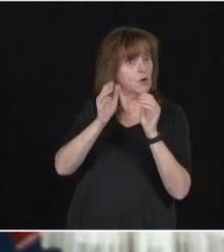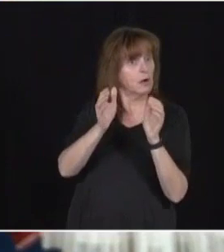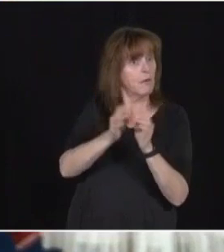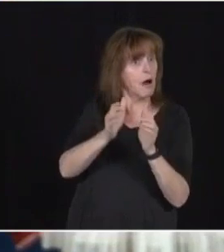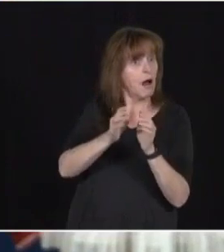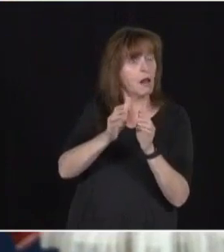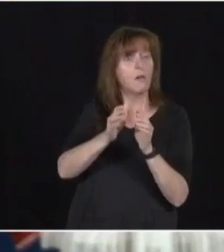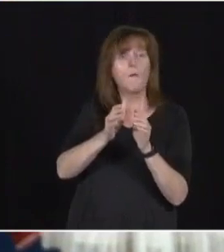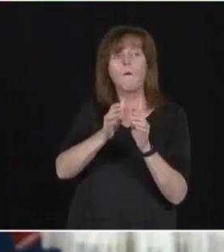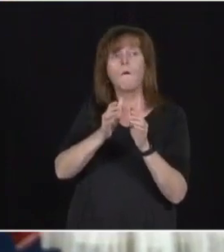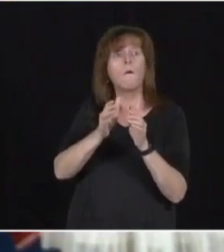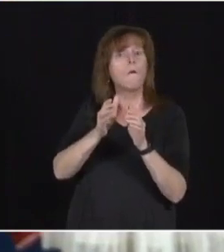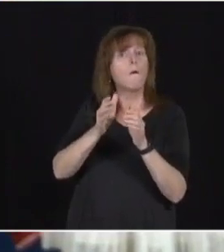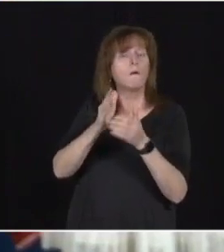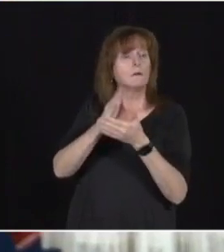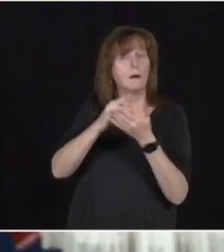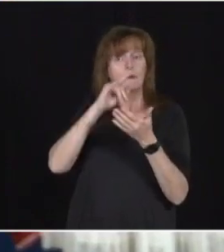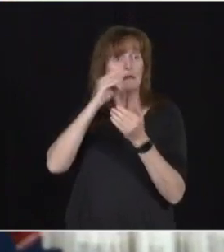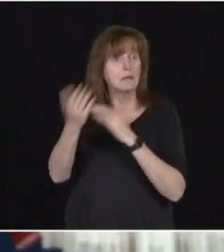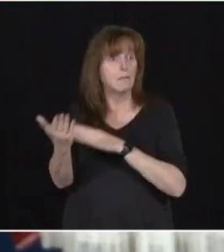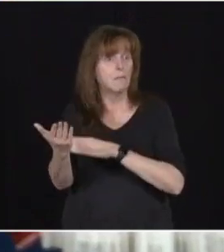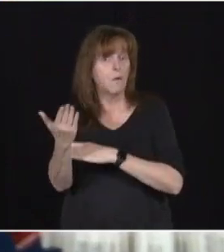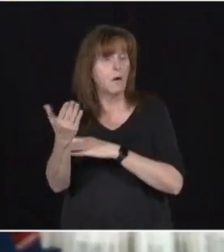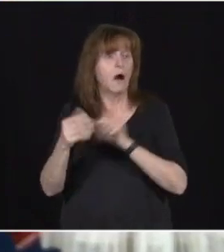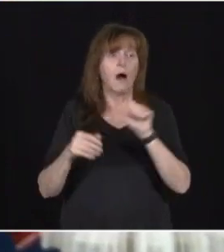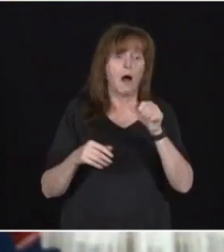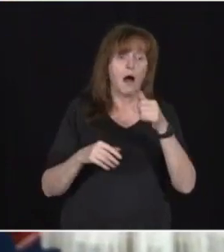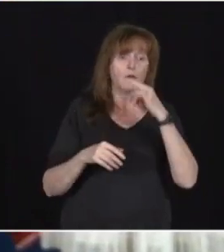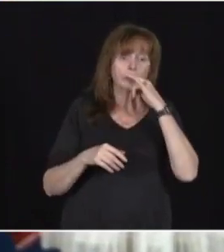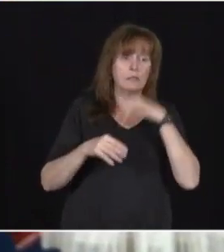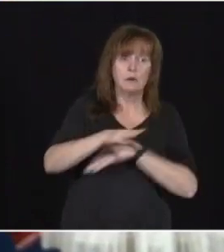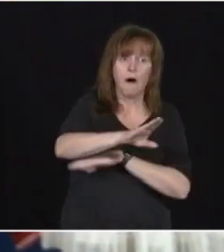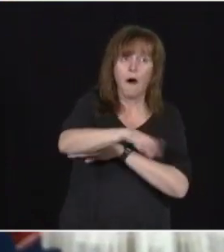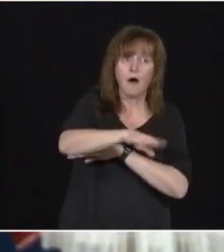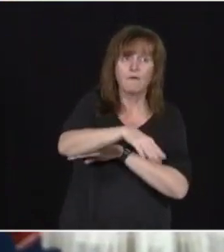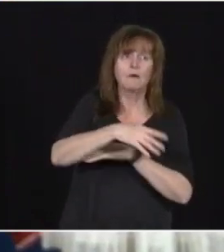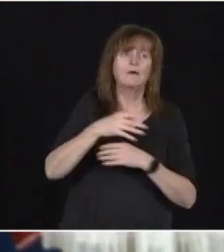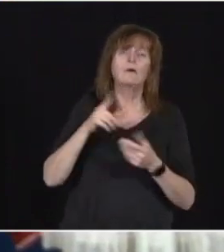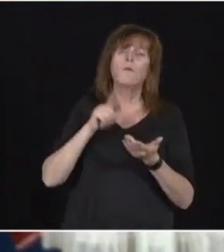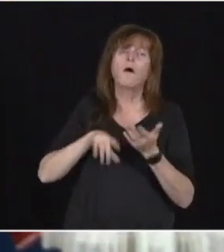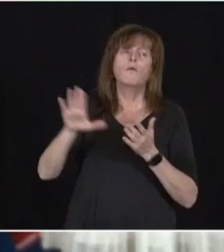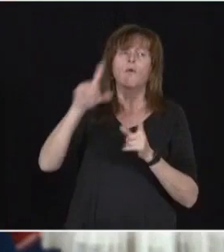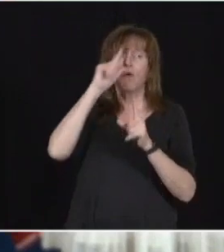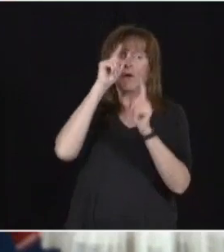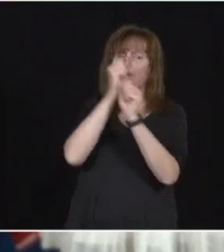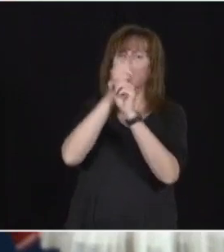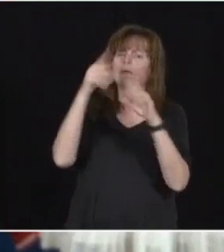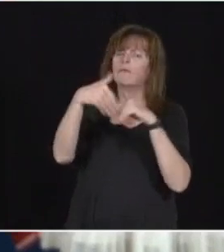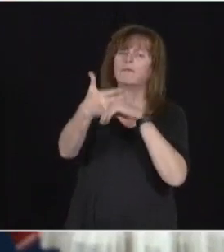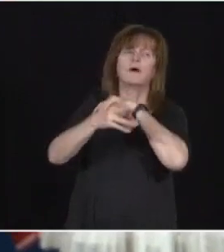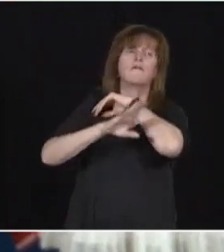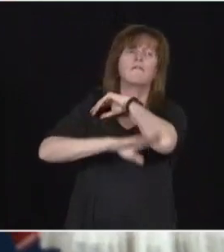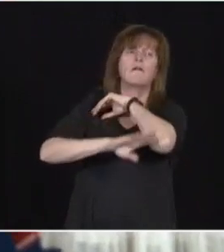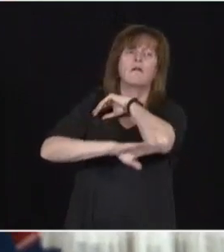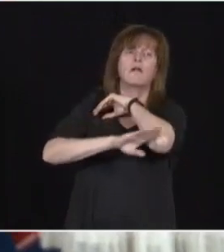kids come in the mornings and half of the other school comes in the afternoon? What's on the table? What are you thinking about?